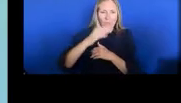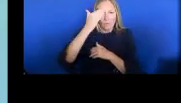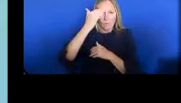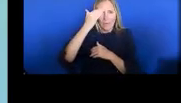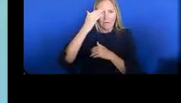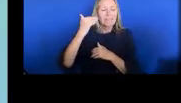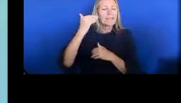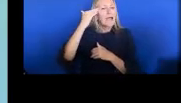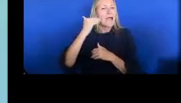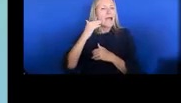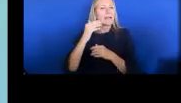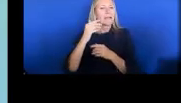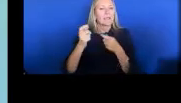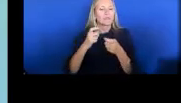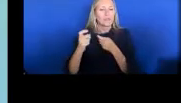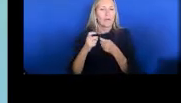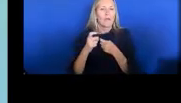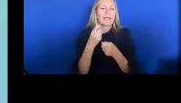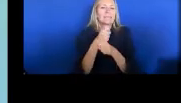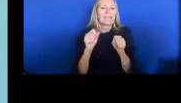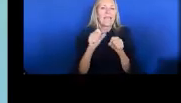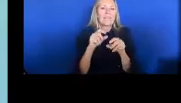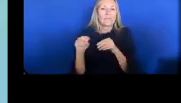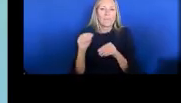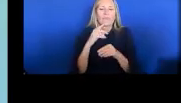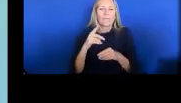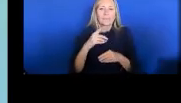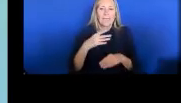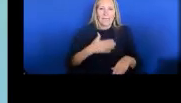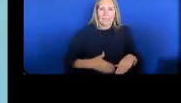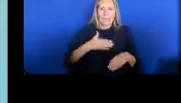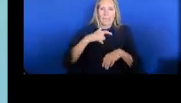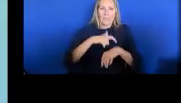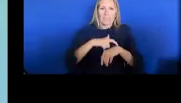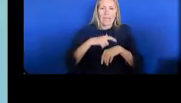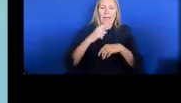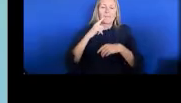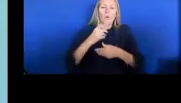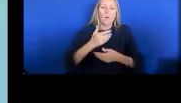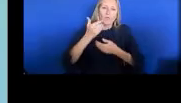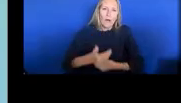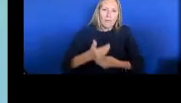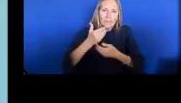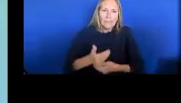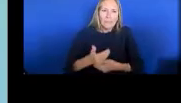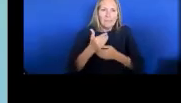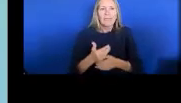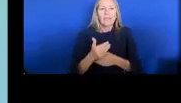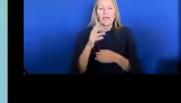movements like gentle rocking, tummy time, or bouncing stimulate the system and lay the foundation for rolling, sitting,